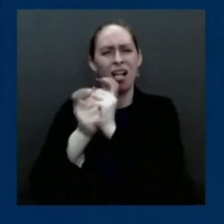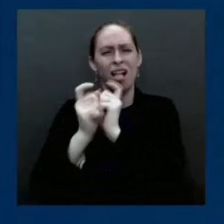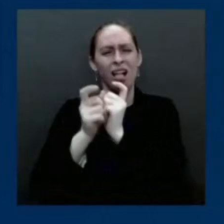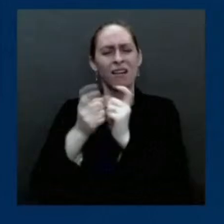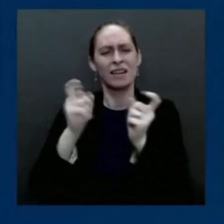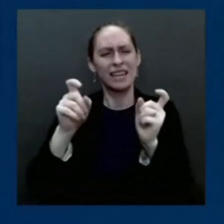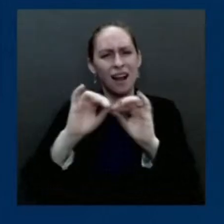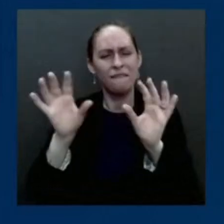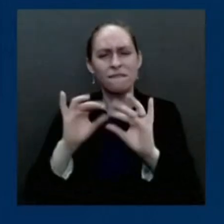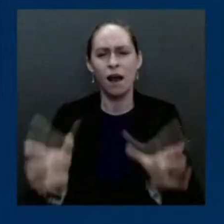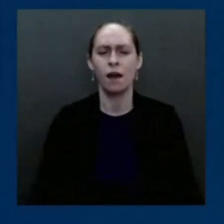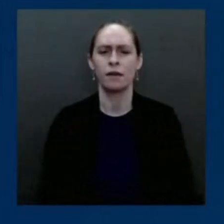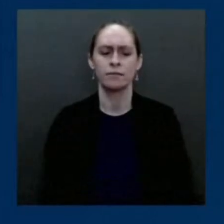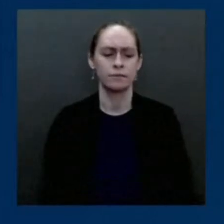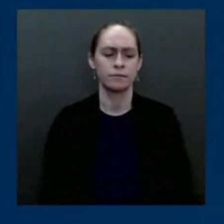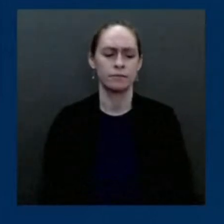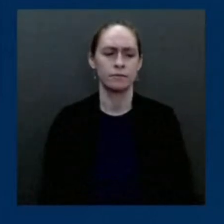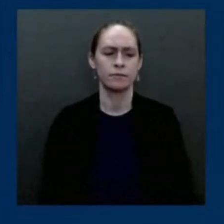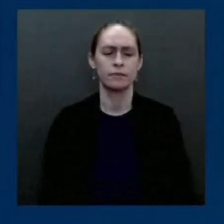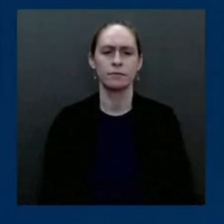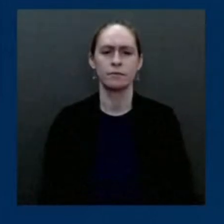WE CONTINUE TO CLARIFY WHAT